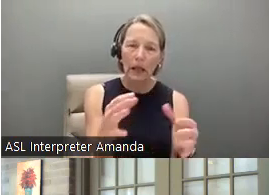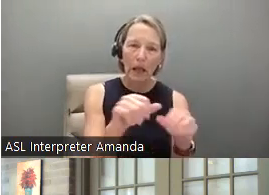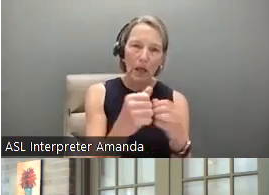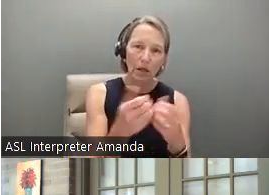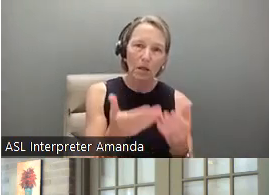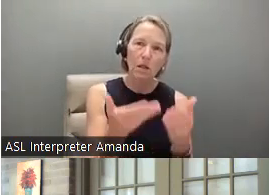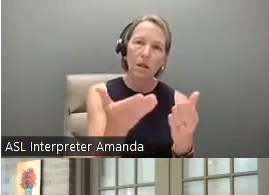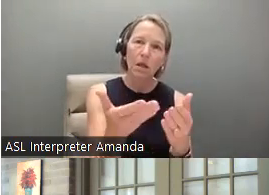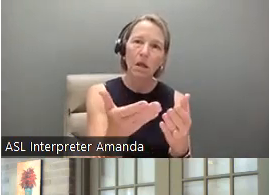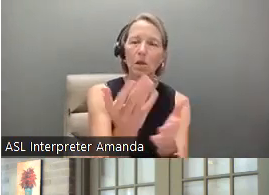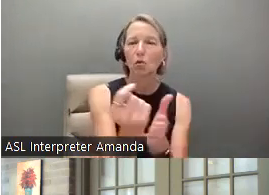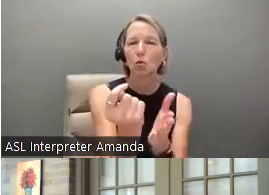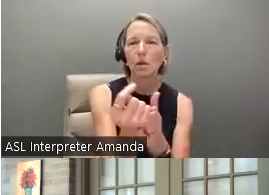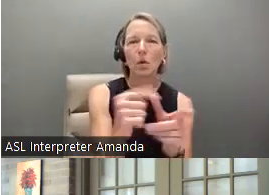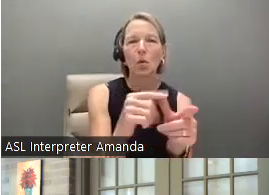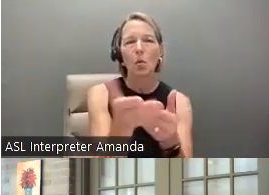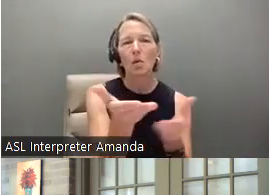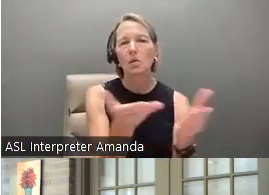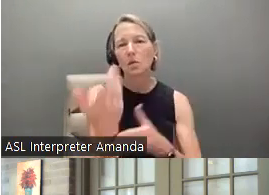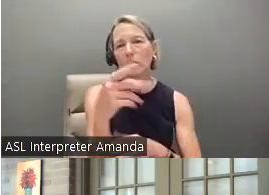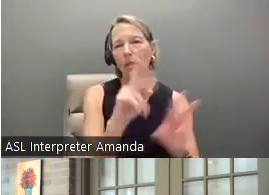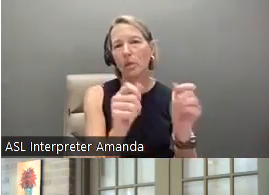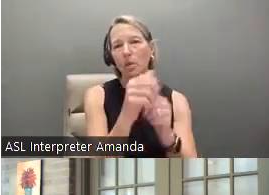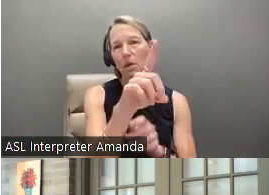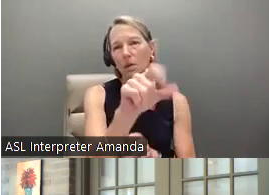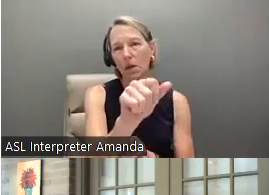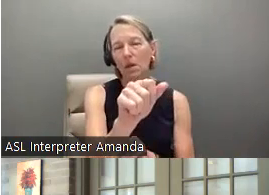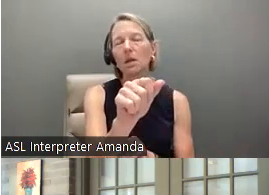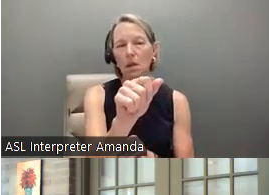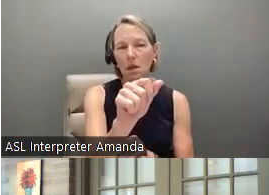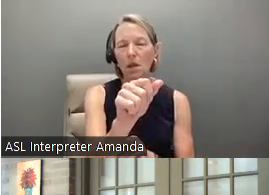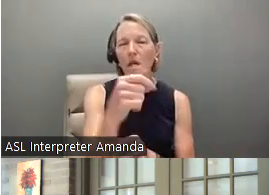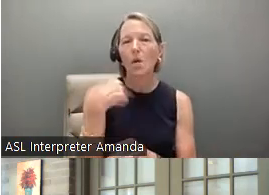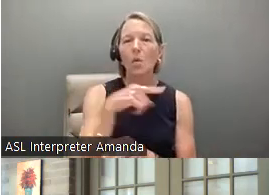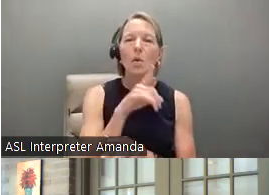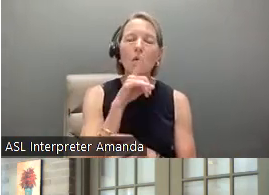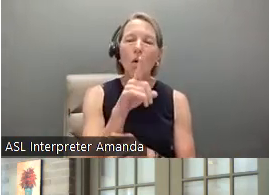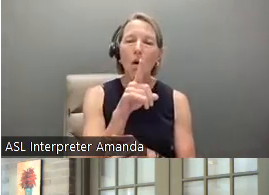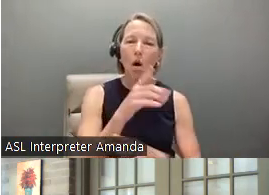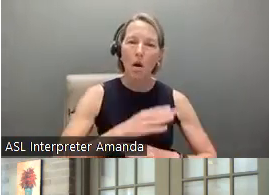provide treatment or other services to people with disabilities we are the protection and advocacy